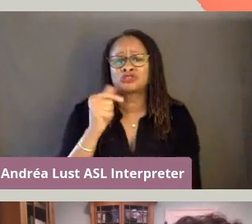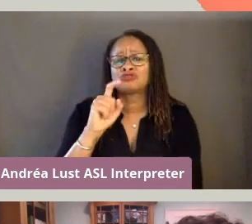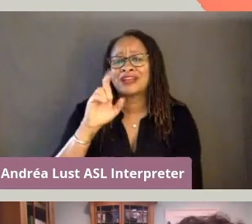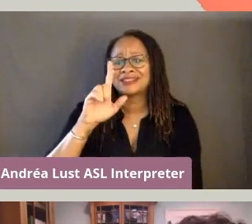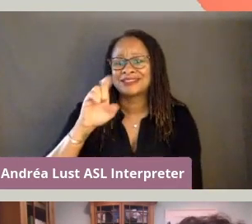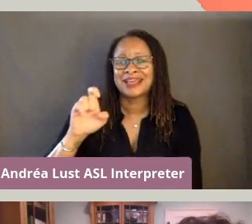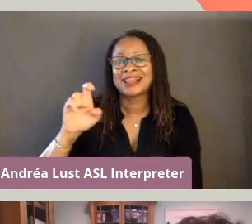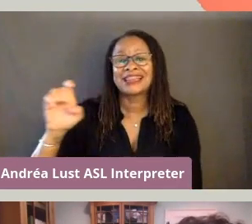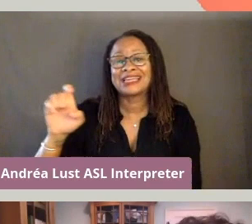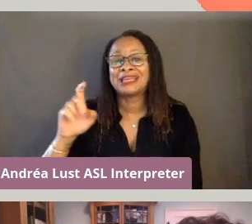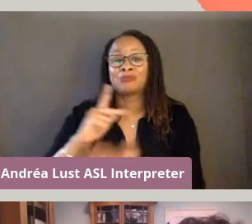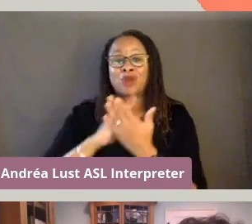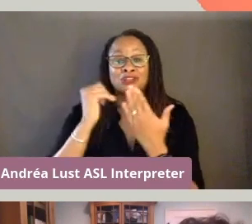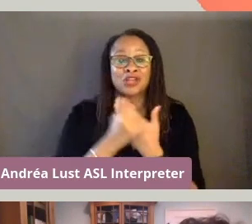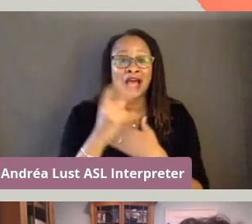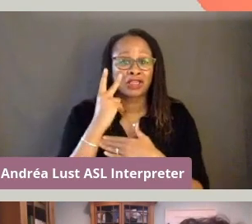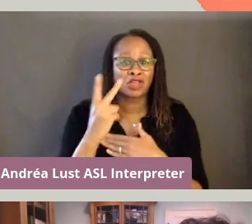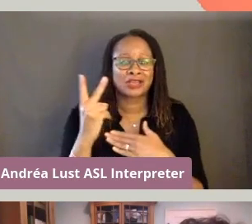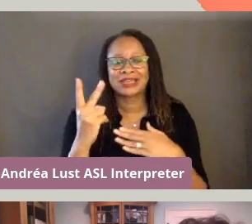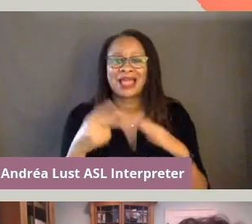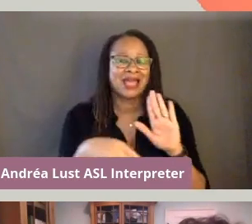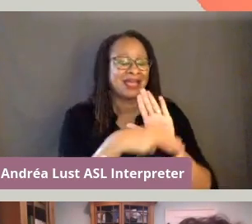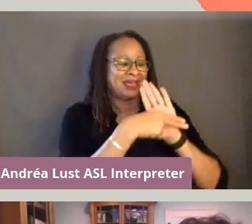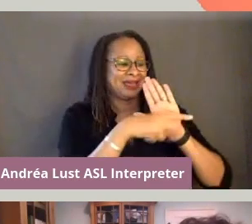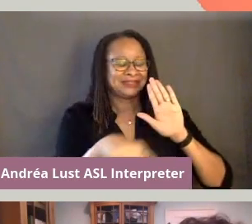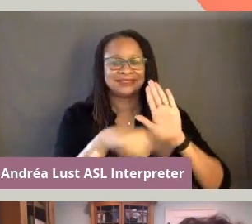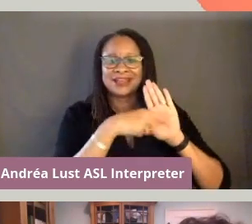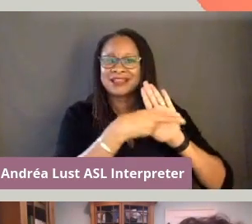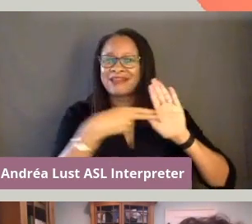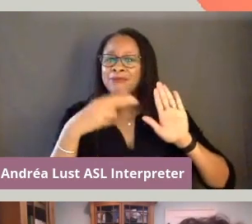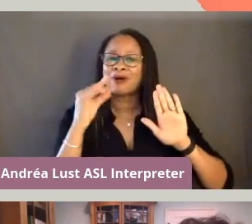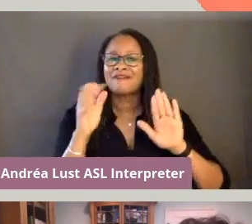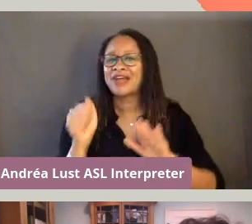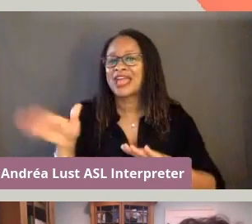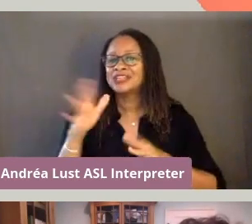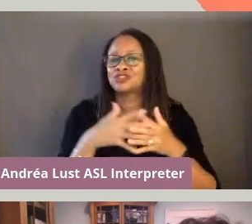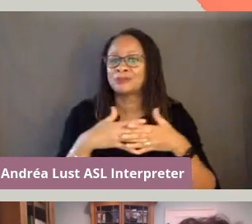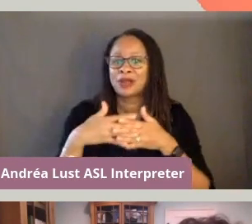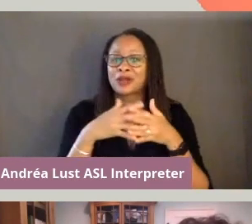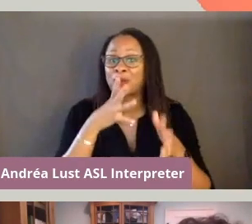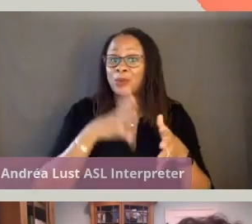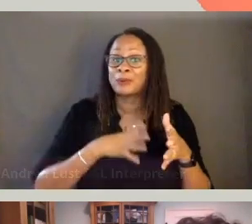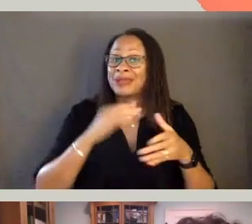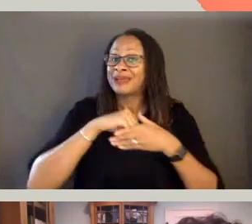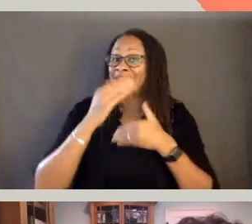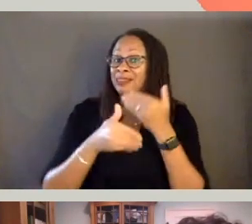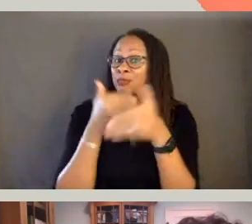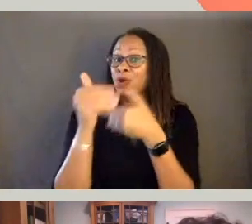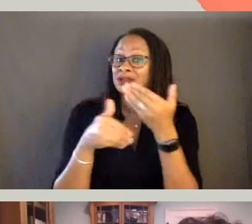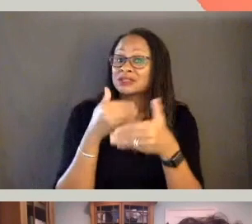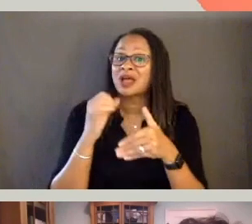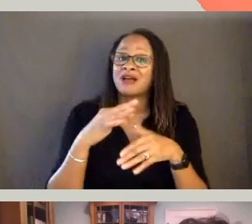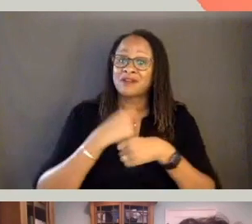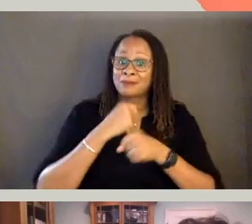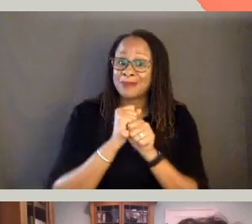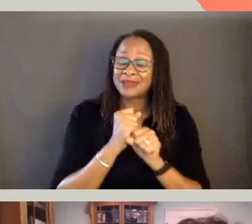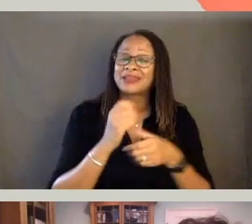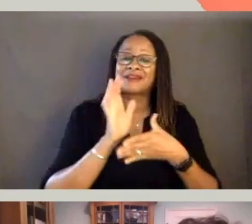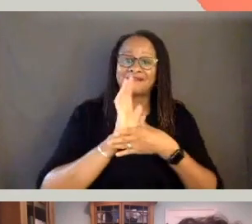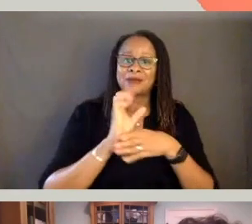looking at stereotypes of Asian American women. But, in the process of making films over many years,